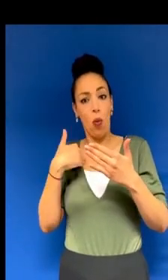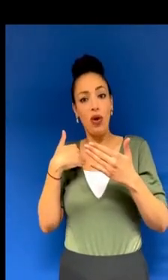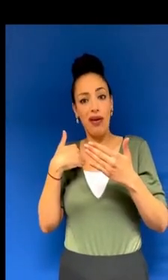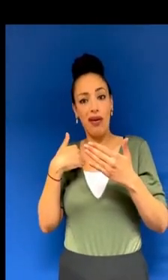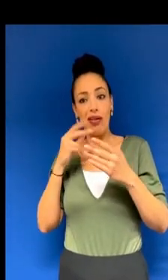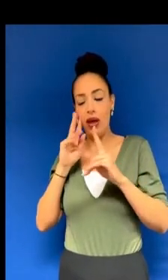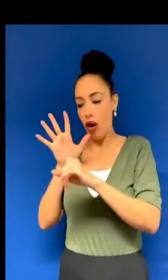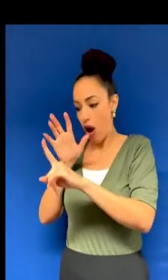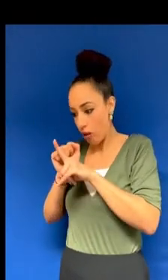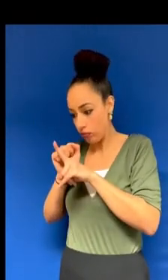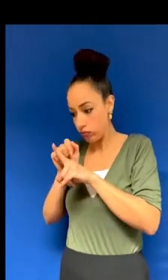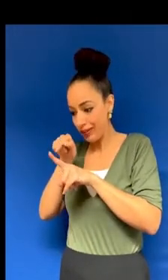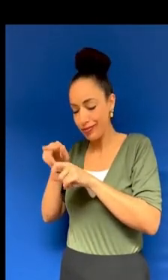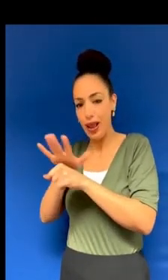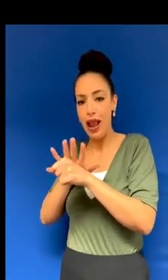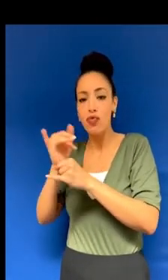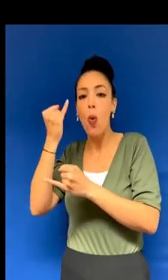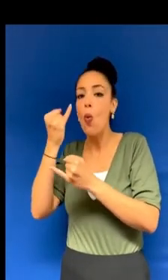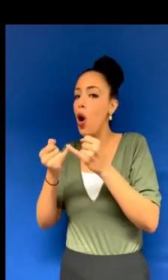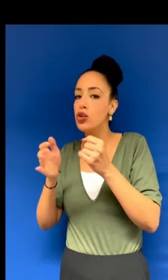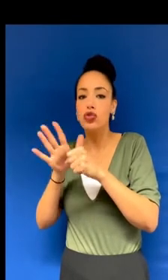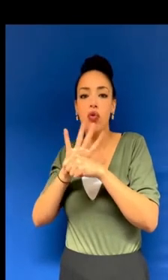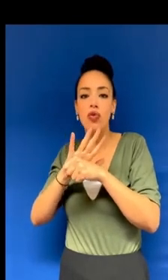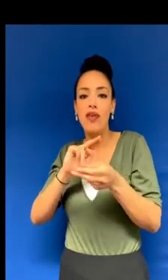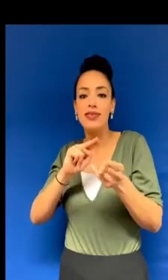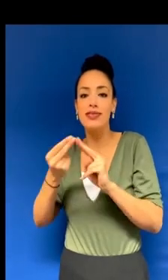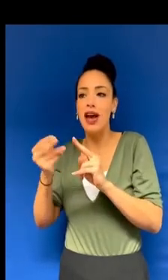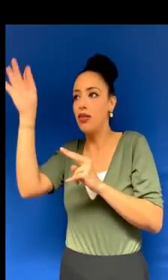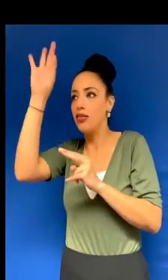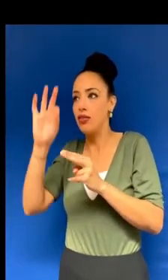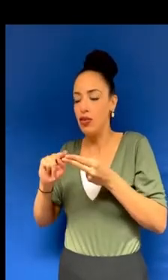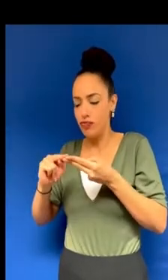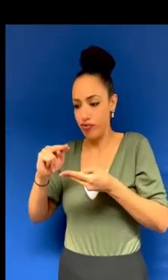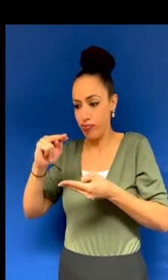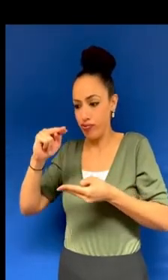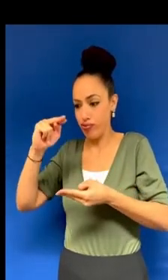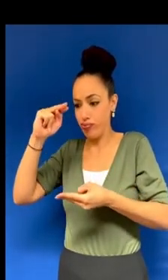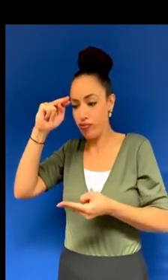because the ONS data came out at 10am, and I started digging through it, and I saw immediately